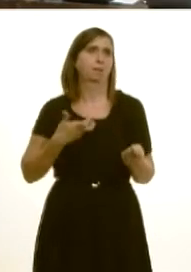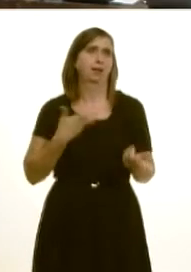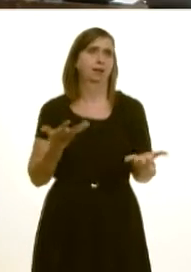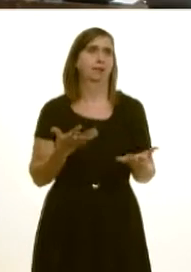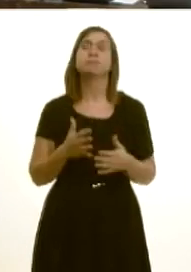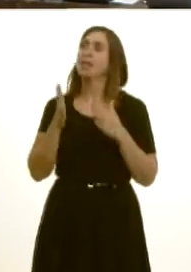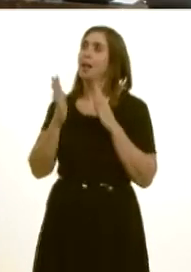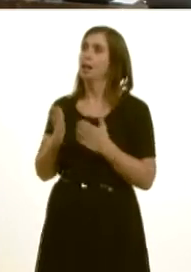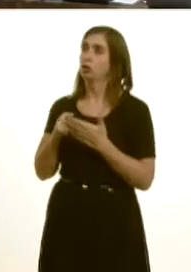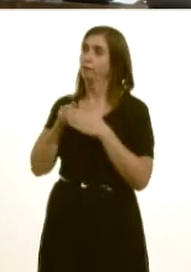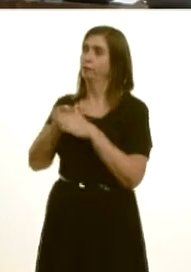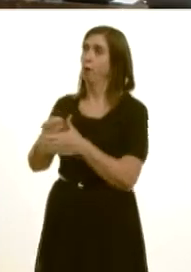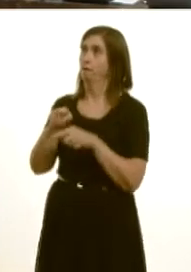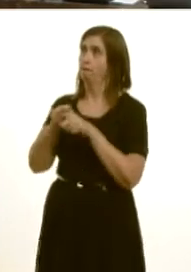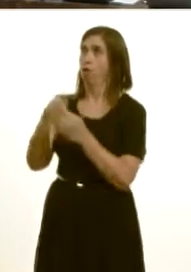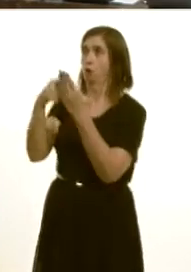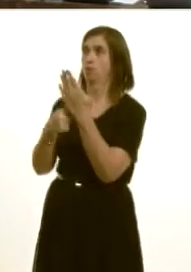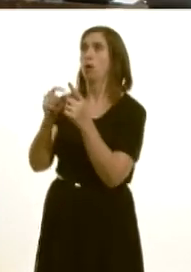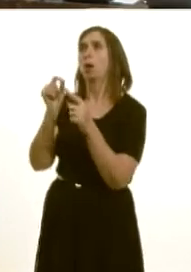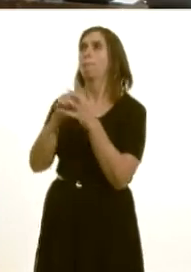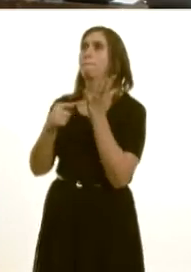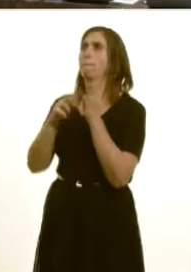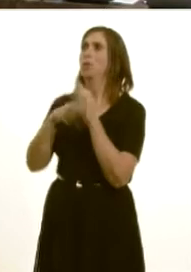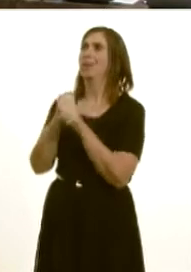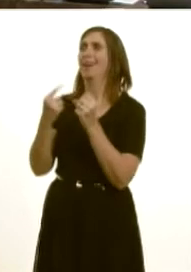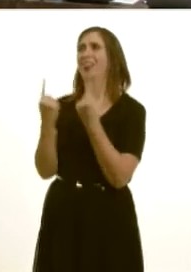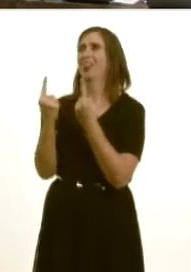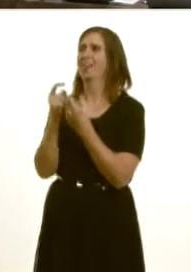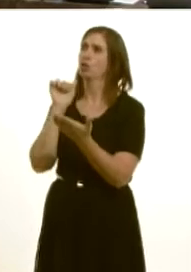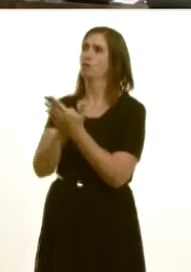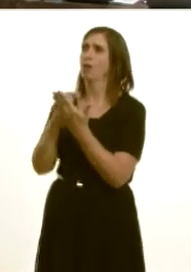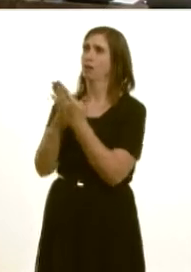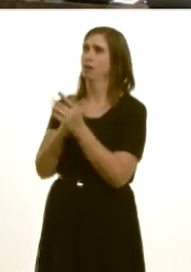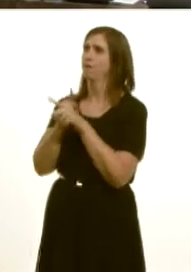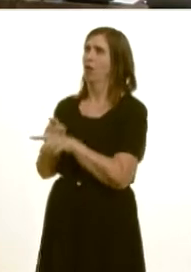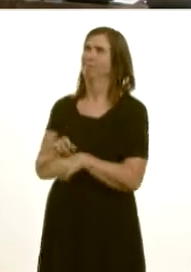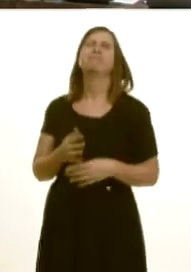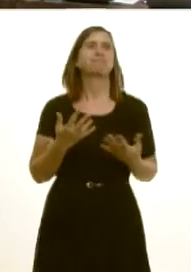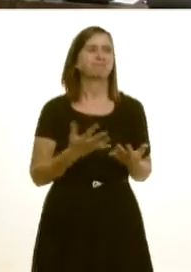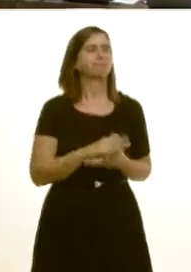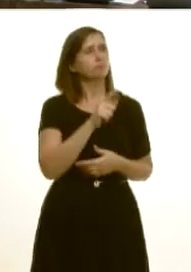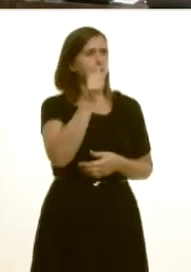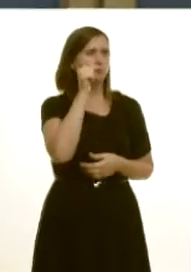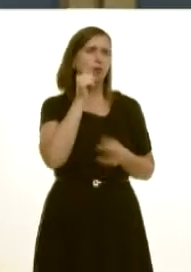with the guidance set out in Putting Things Right. Antoinette Sandbach: First Minister, I am sure that you are aware of the tragic case